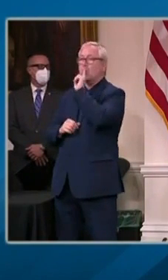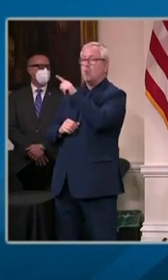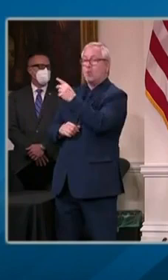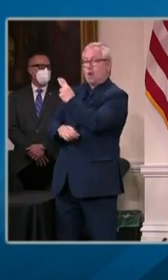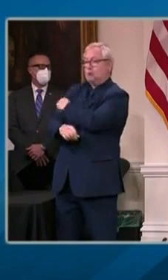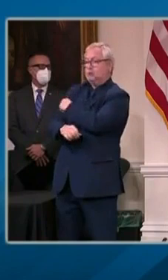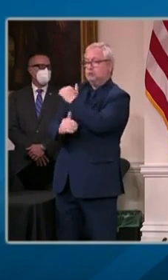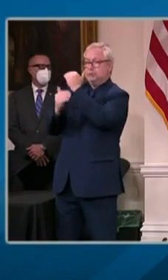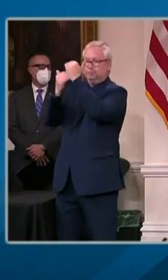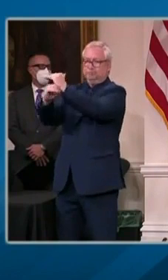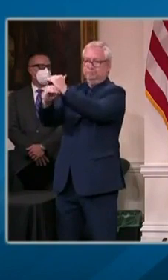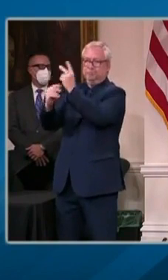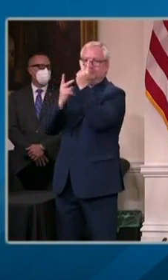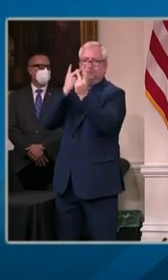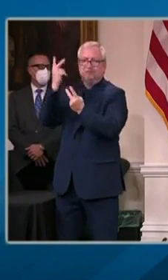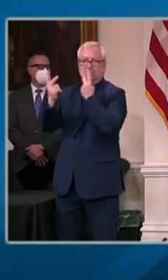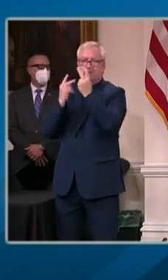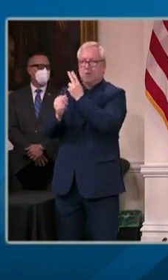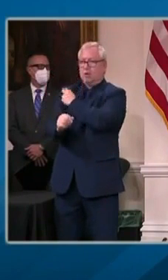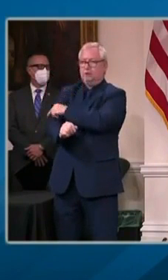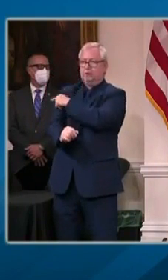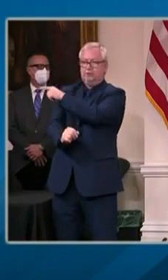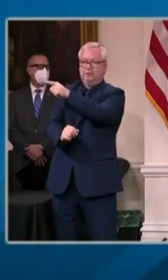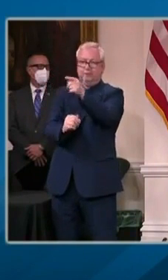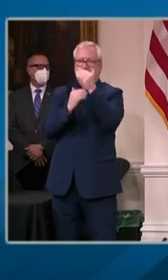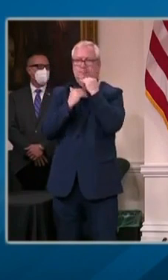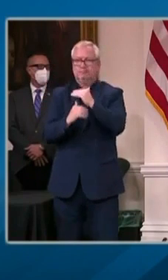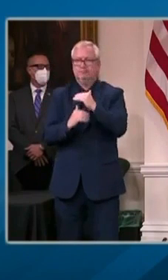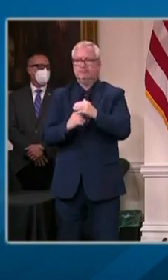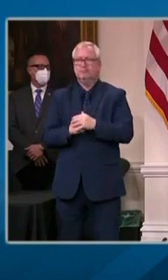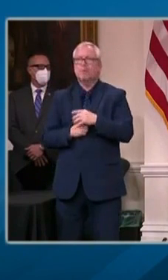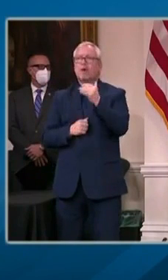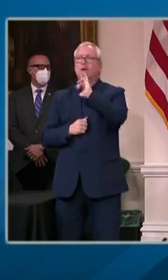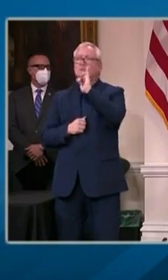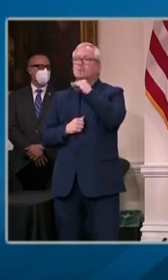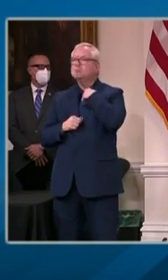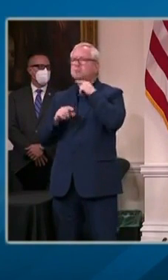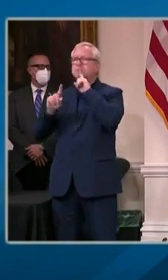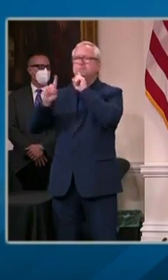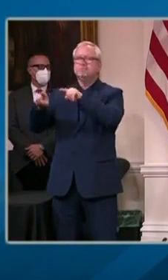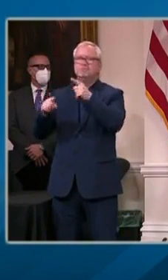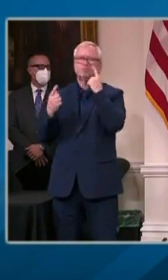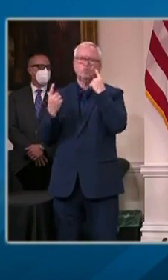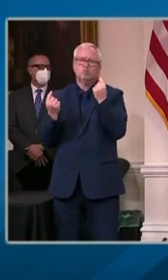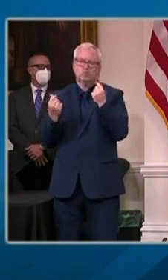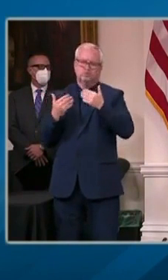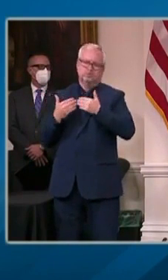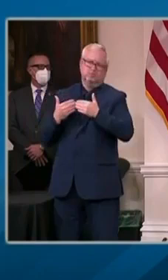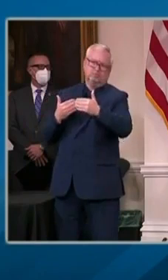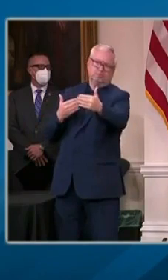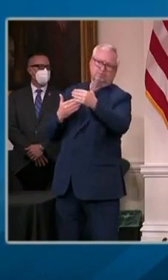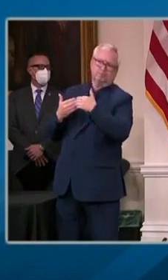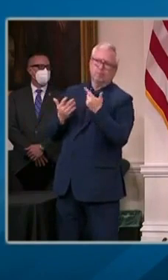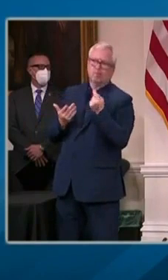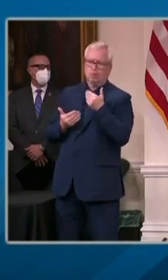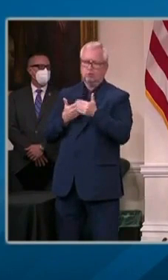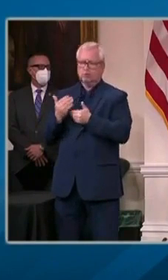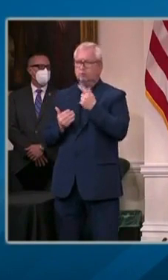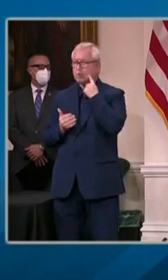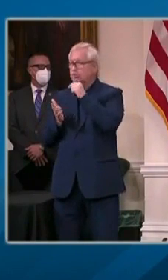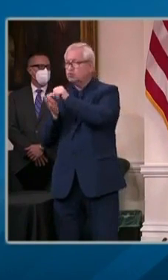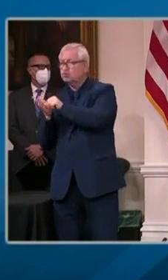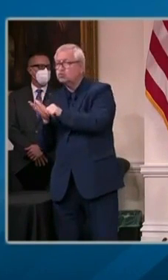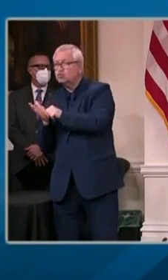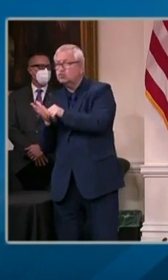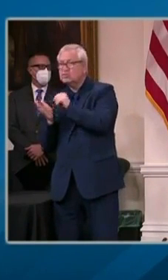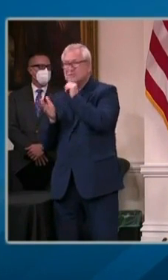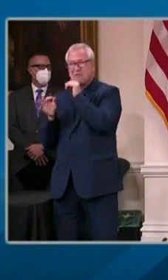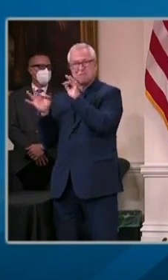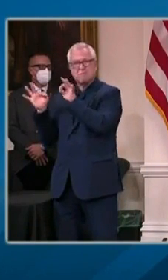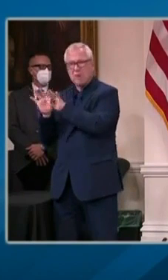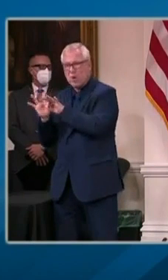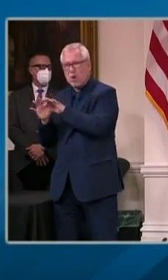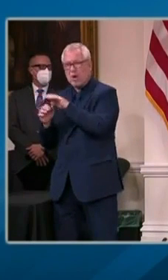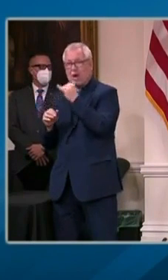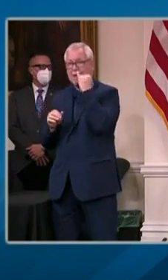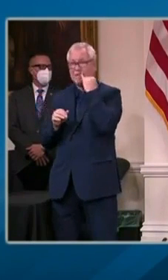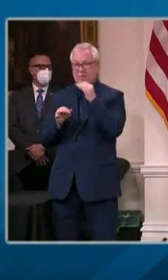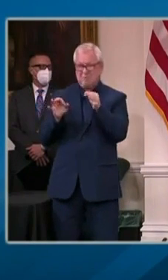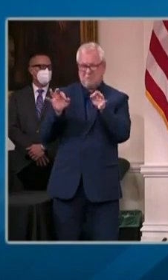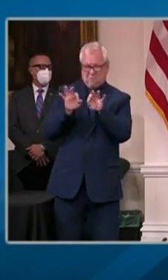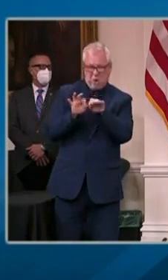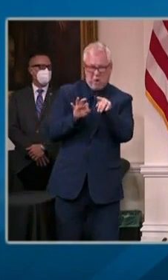WE ISSUED AN ORDER WHICH LIMITED HOSPITAL VISITATION AND GAVE GUIDANCE TO HOSPITALS AND OTHER MEDICAL FACILITIES ON ELECTIVE PROCEDURE ADMISSIONS THAT ARE NOT URGENT OR LIFE SAVING.